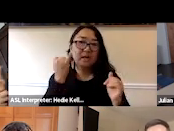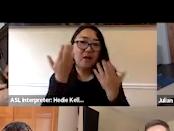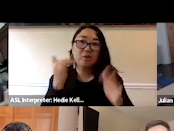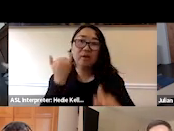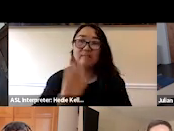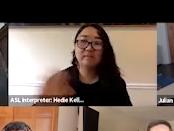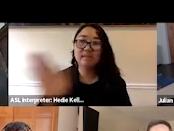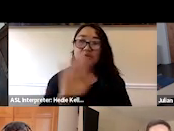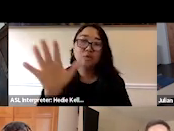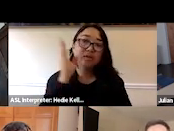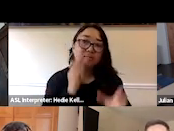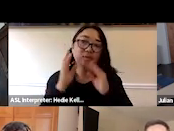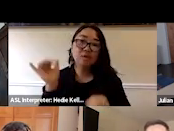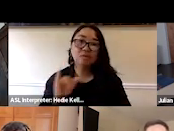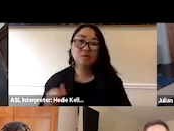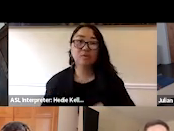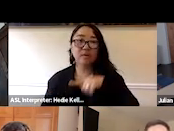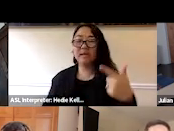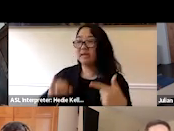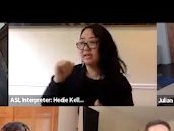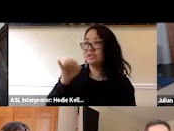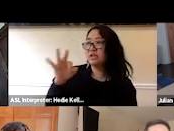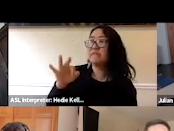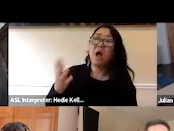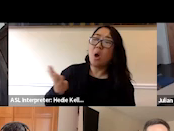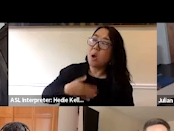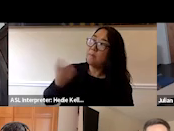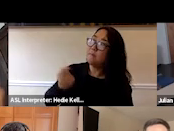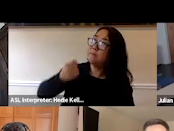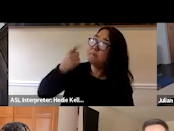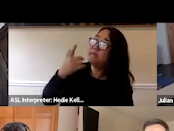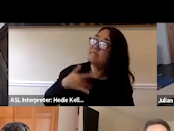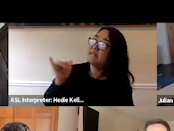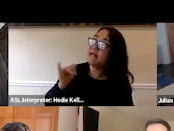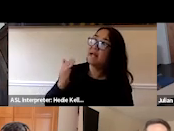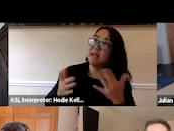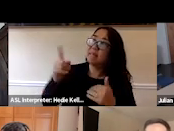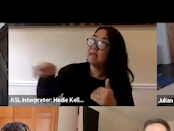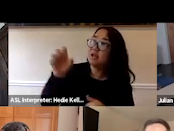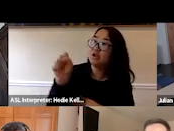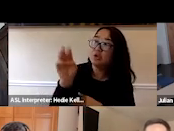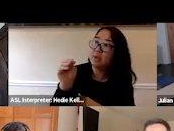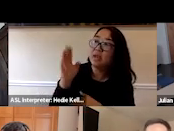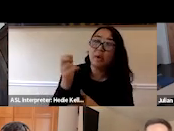But that's my understanding is that maybe they feel like they want to keep people inside of their platform